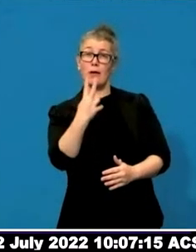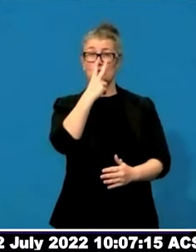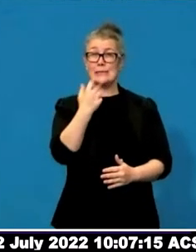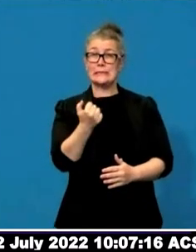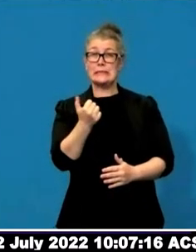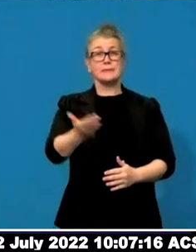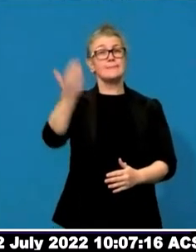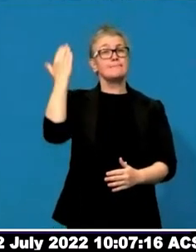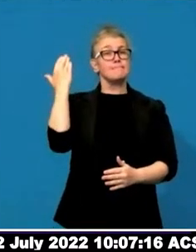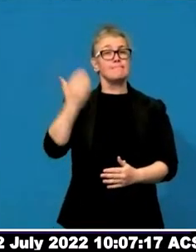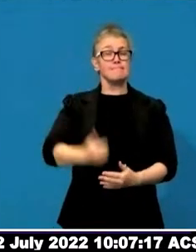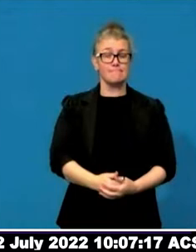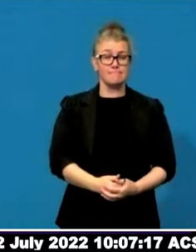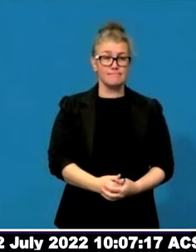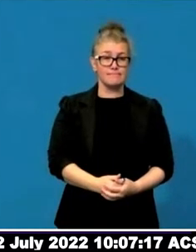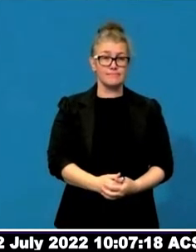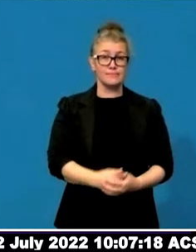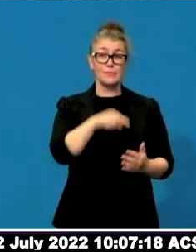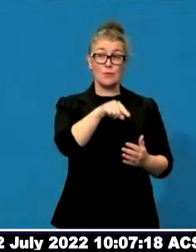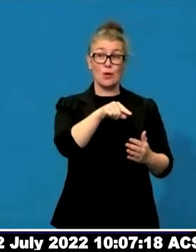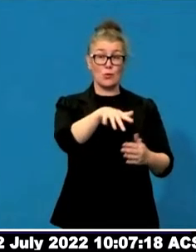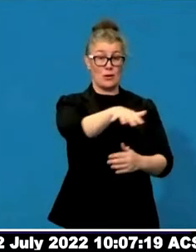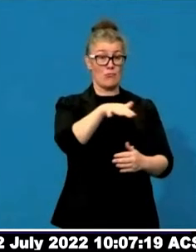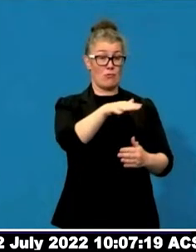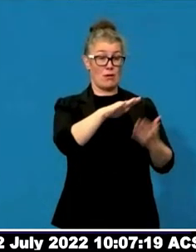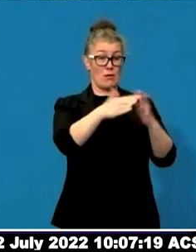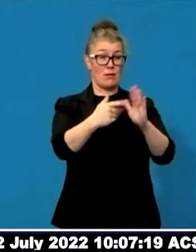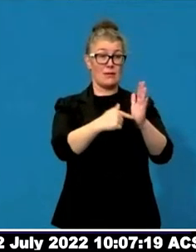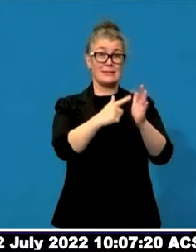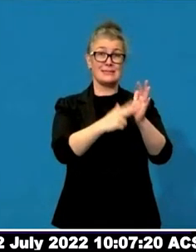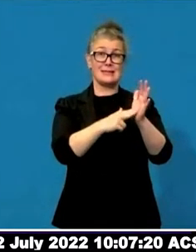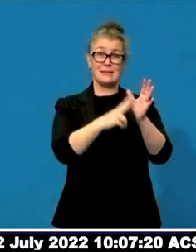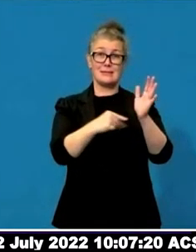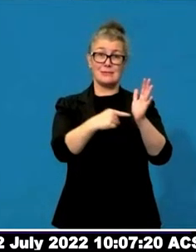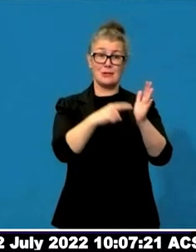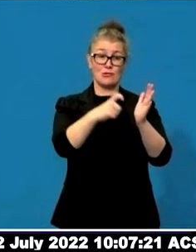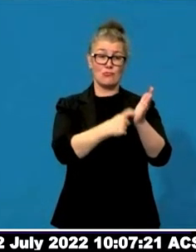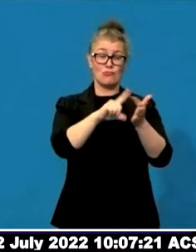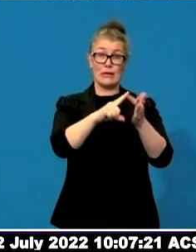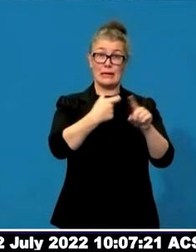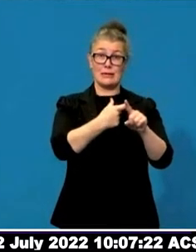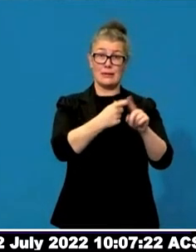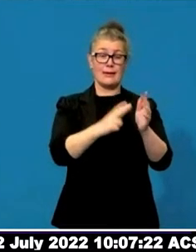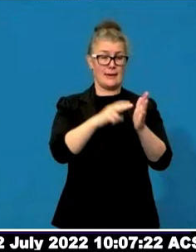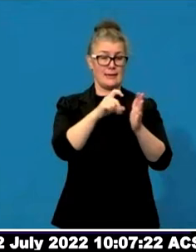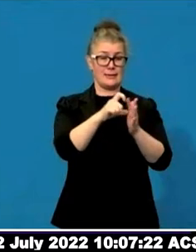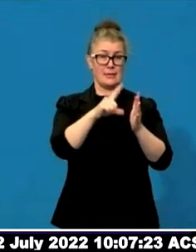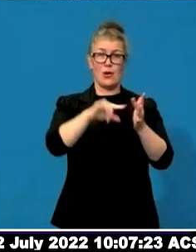In Tennant Creek, when the NDIS first came to town, they had an office?